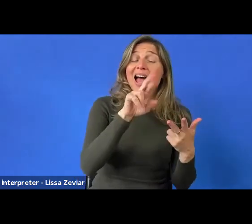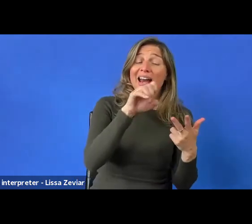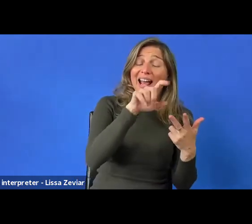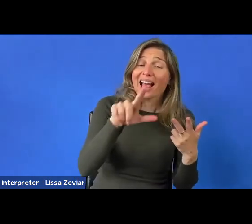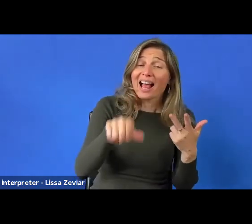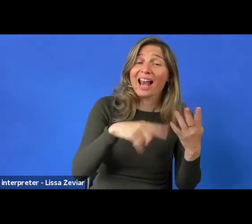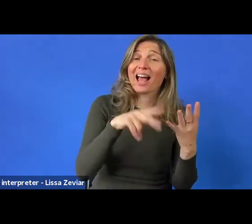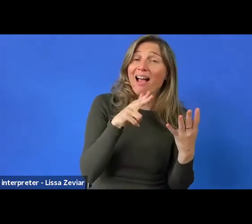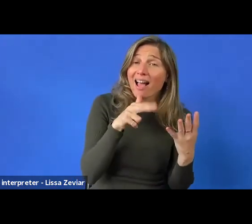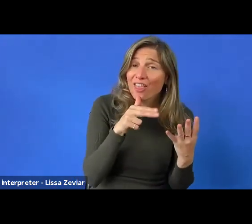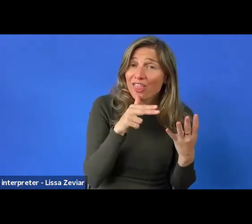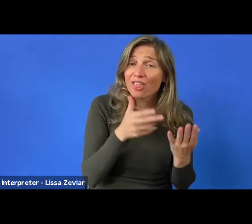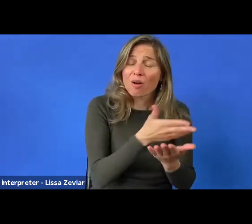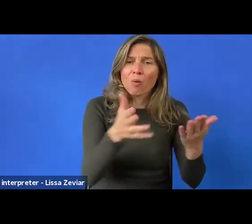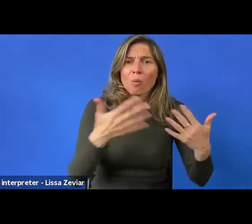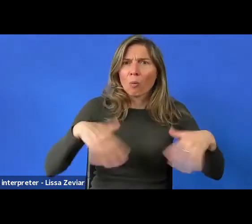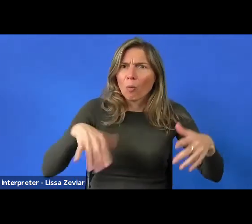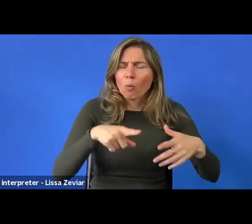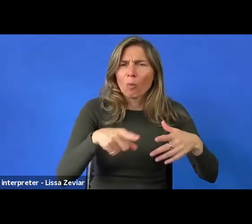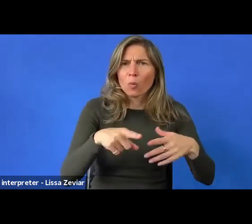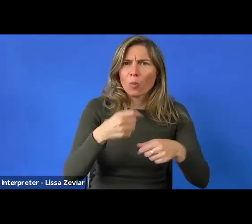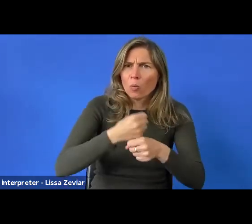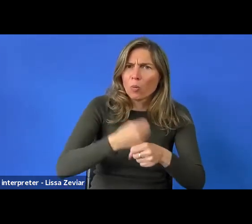This is a ruly excellent work. Thanks a million.